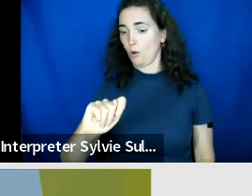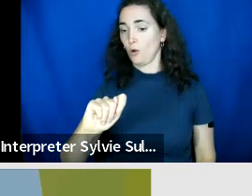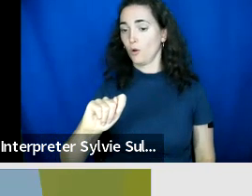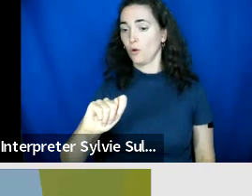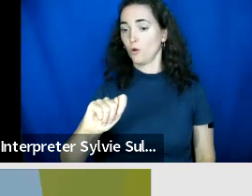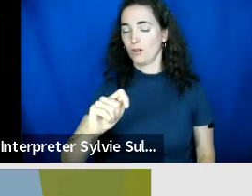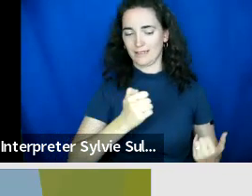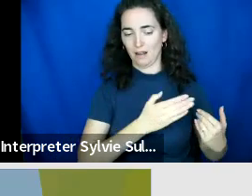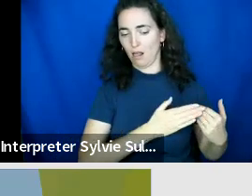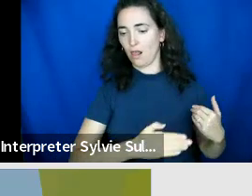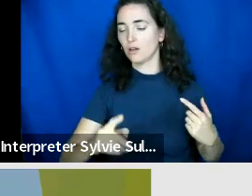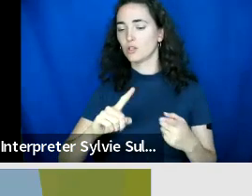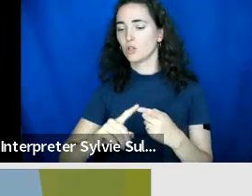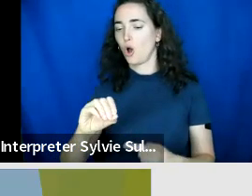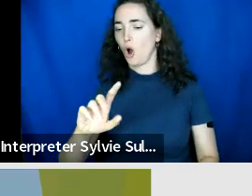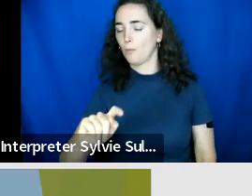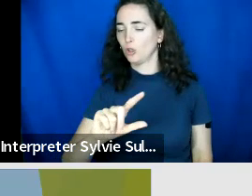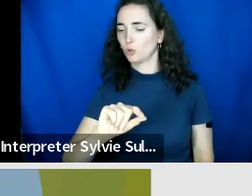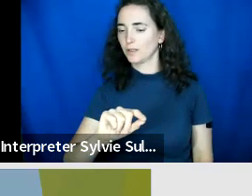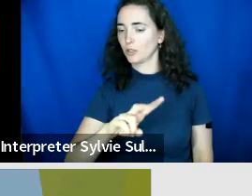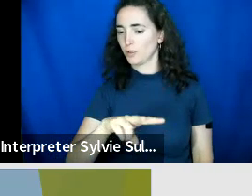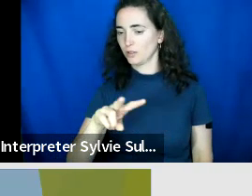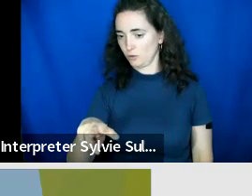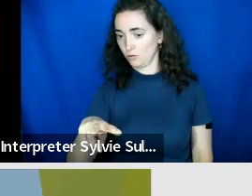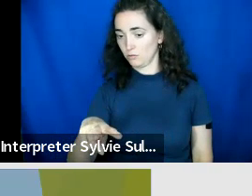Right now goes through October of 2022.